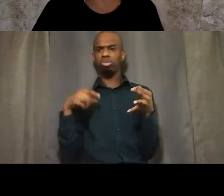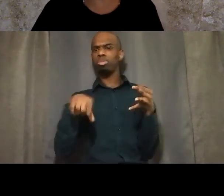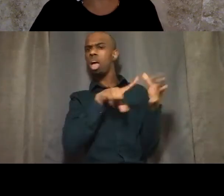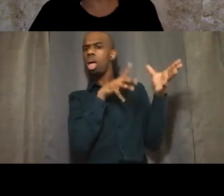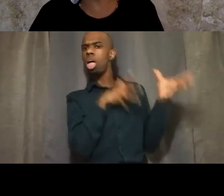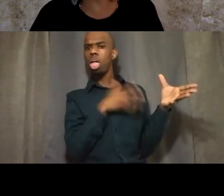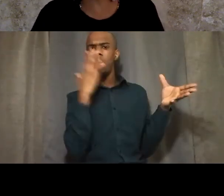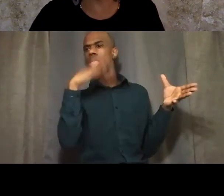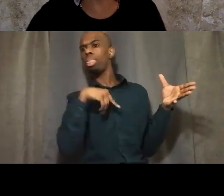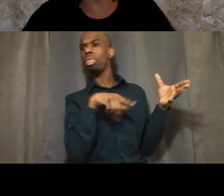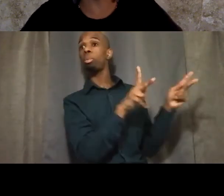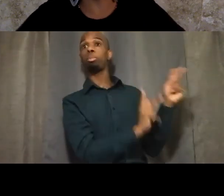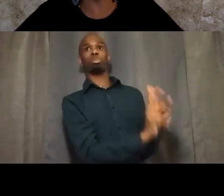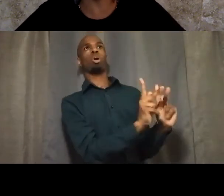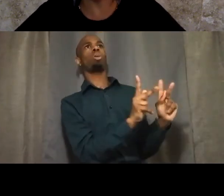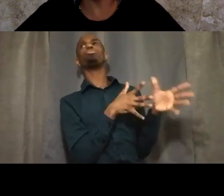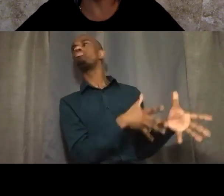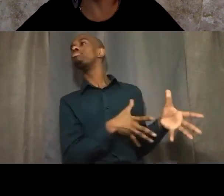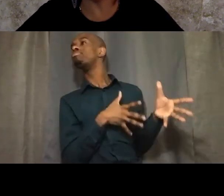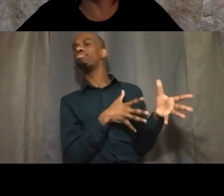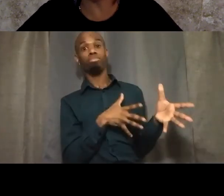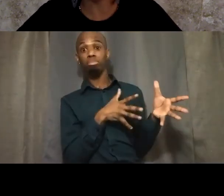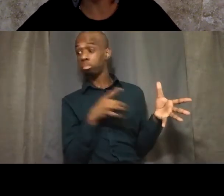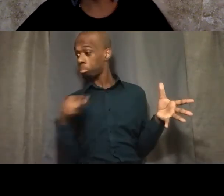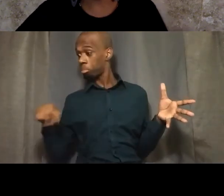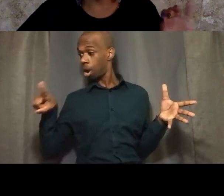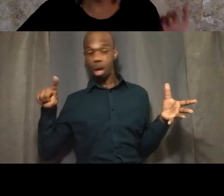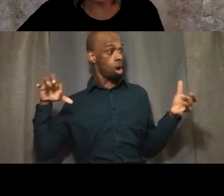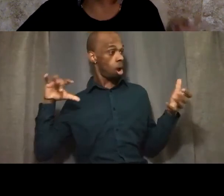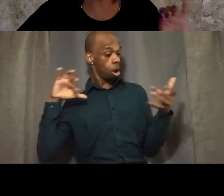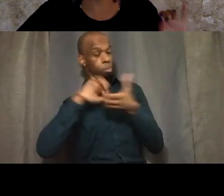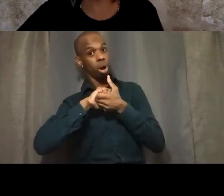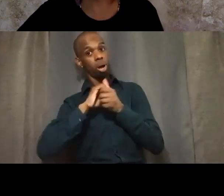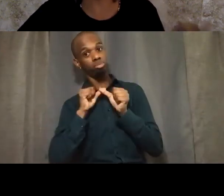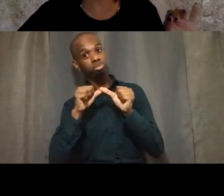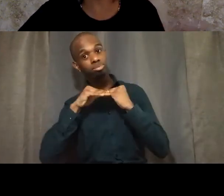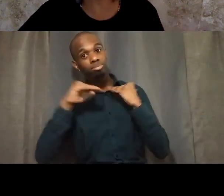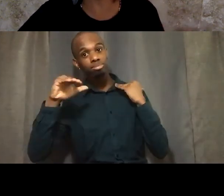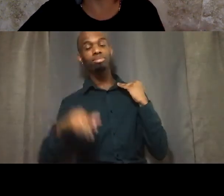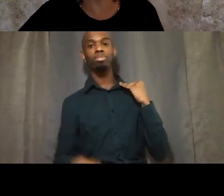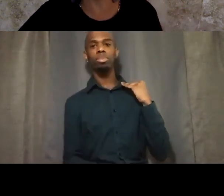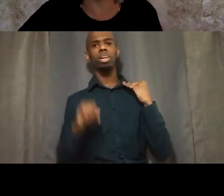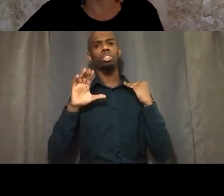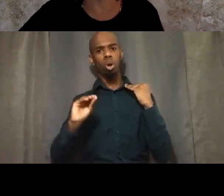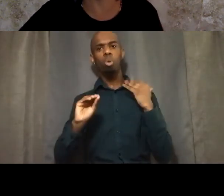"these programs satisfied the deep needs of the community but they are not solutions to our problems"